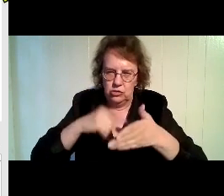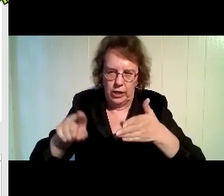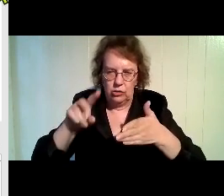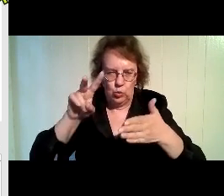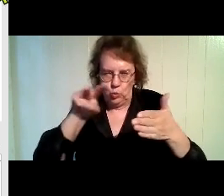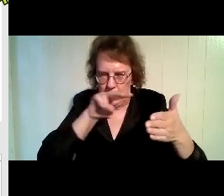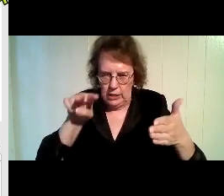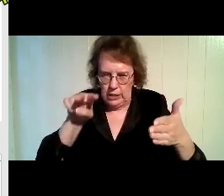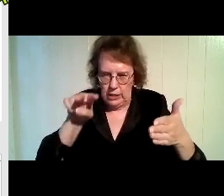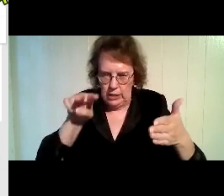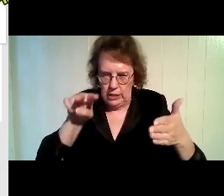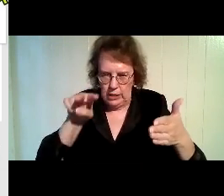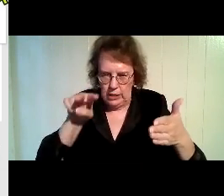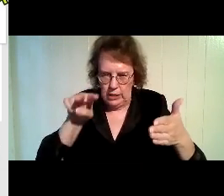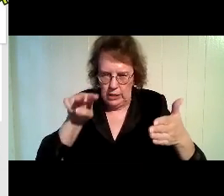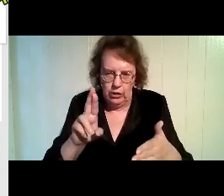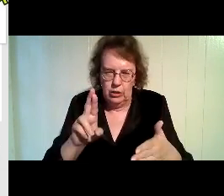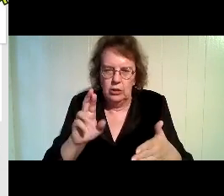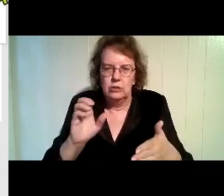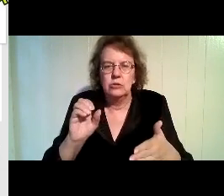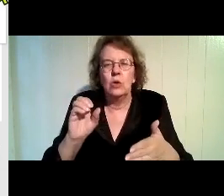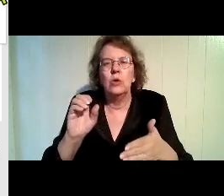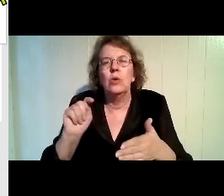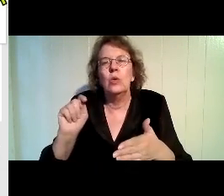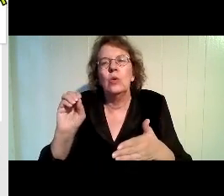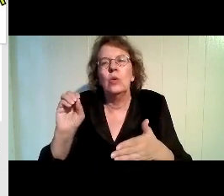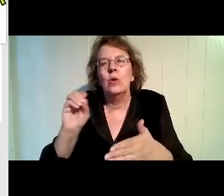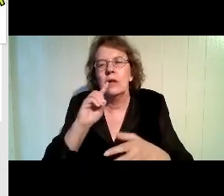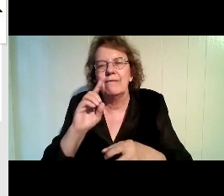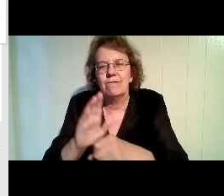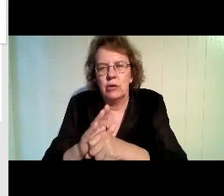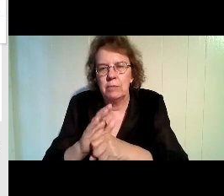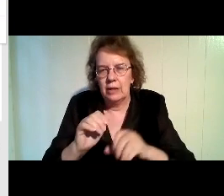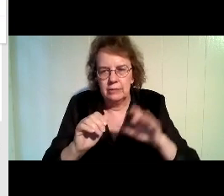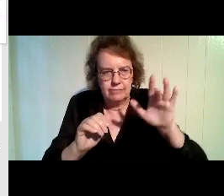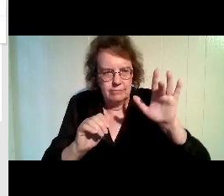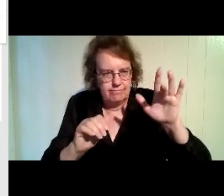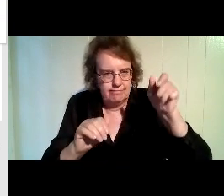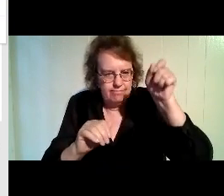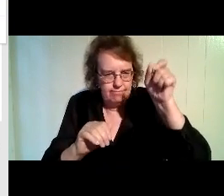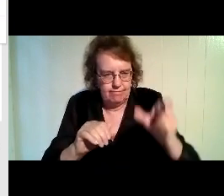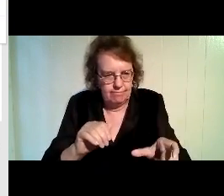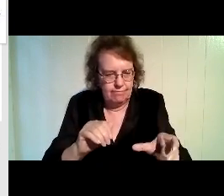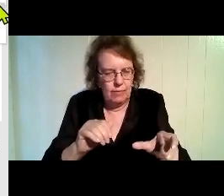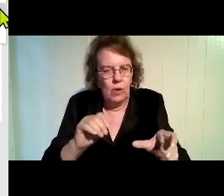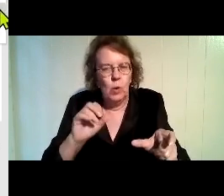OK, so to confirm the reading order, I actually click on a drop down menu here or it will list recommended actions